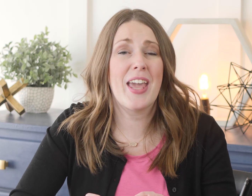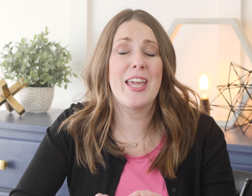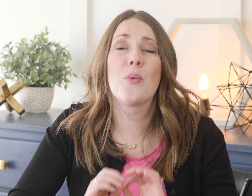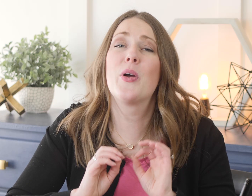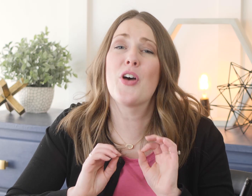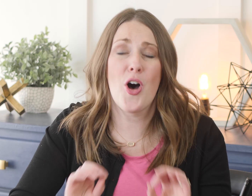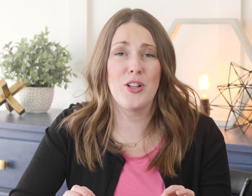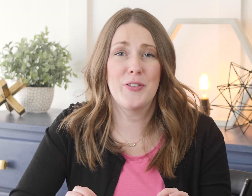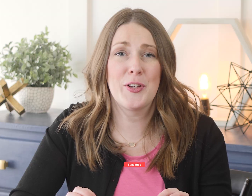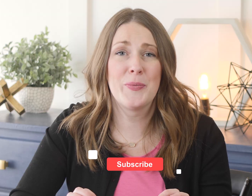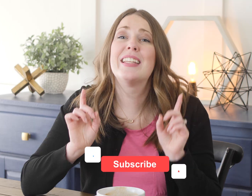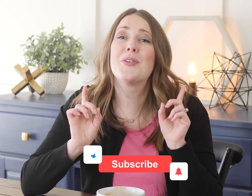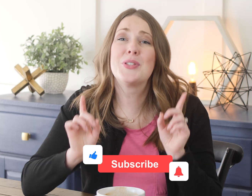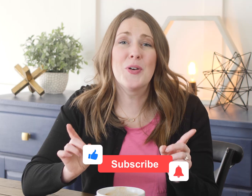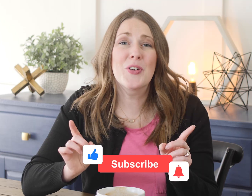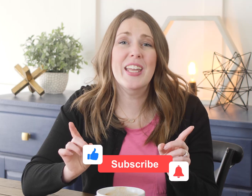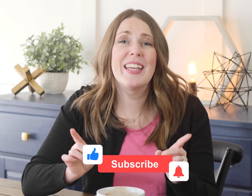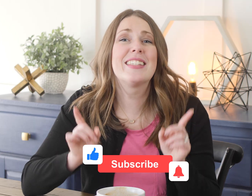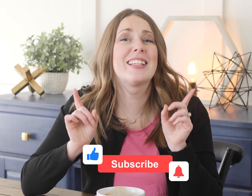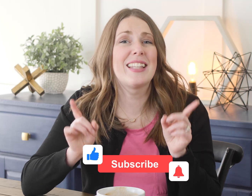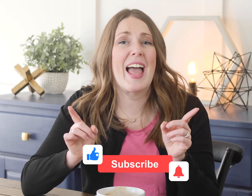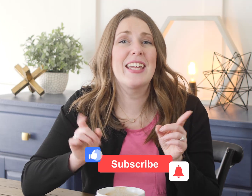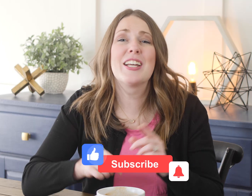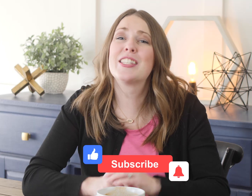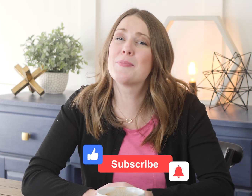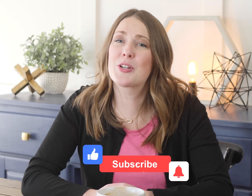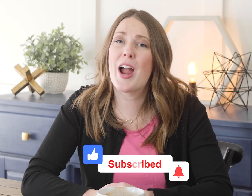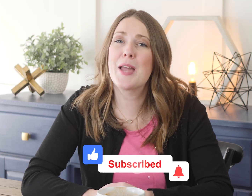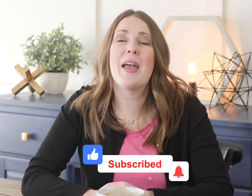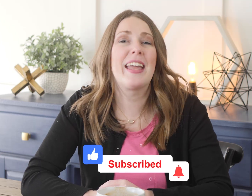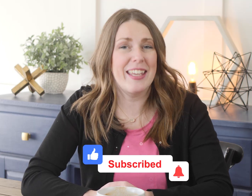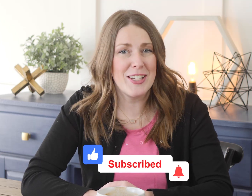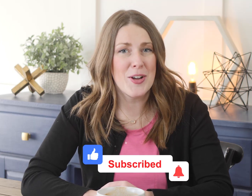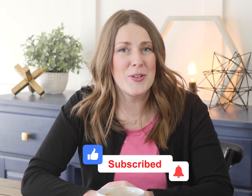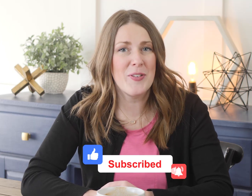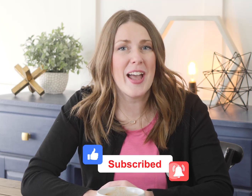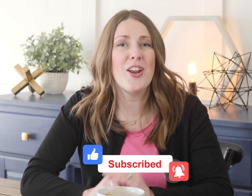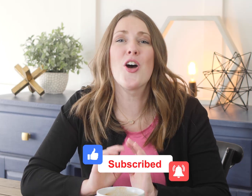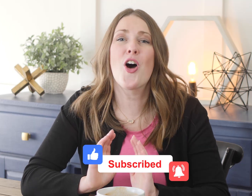cake with all of you. Now don't forget to like, subscribe, and get notified on